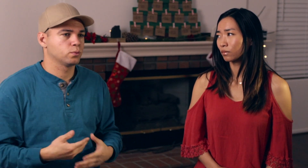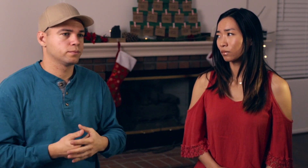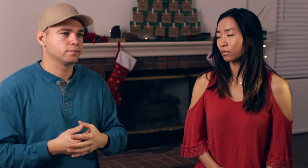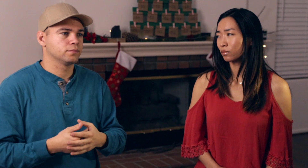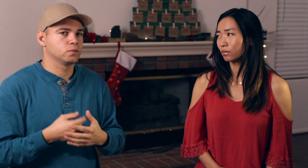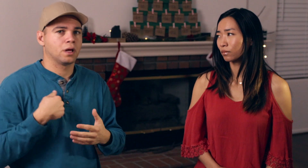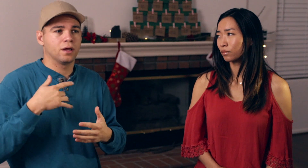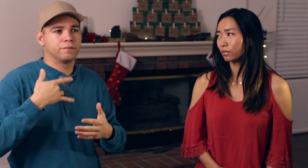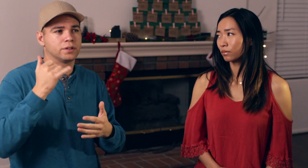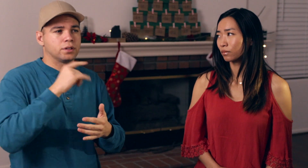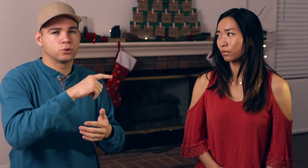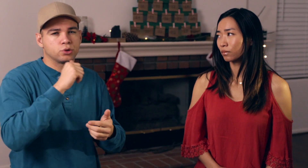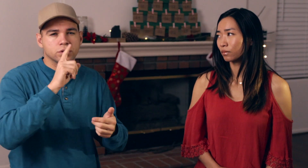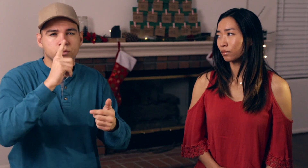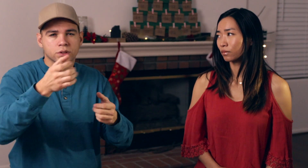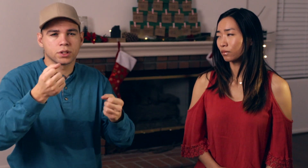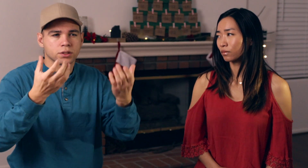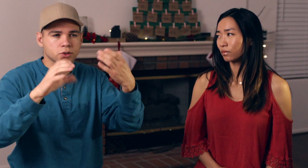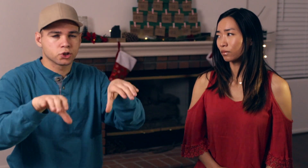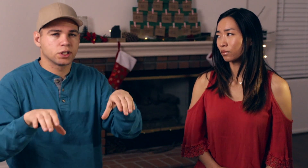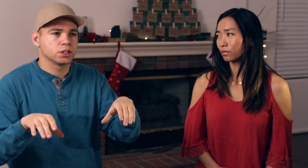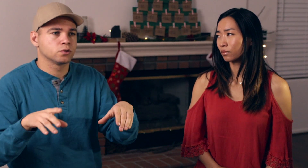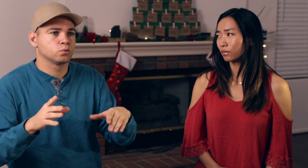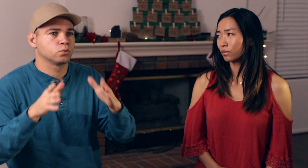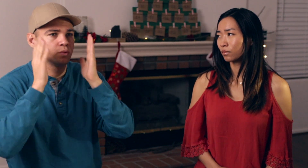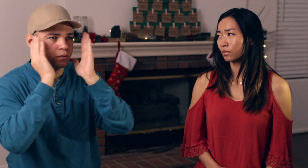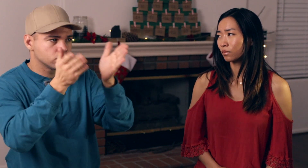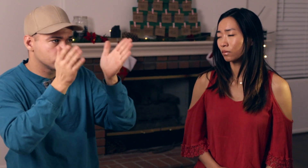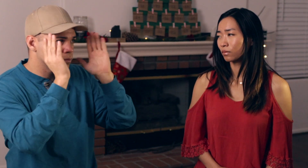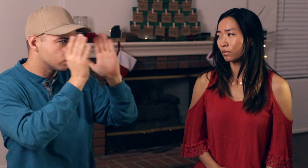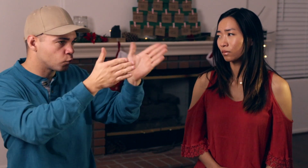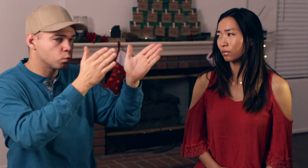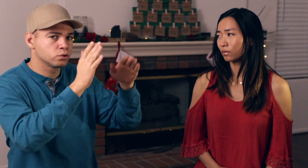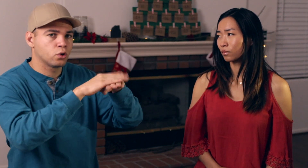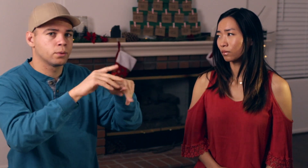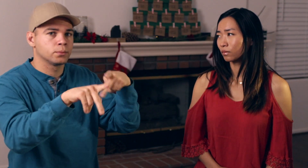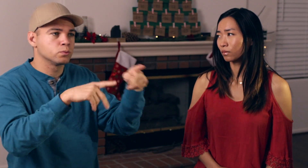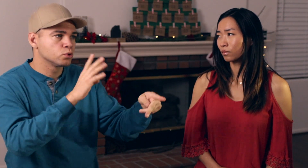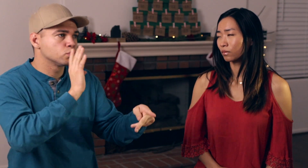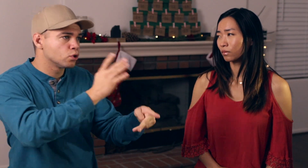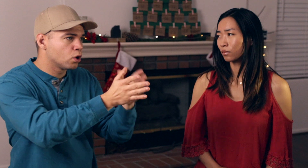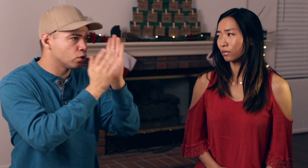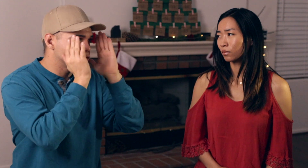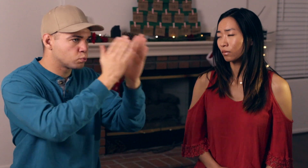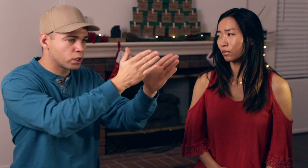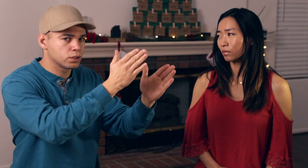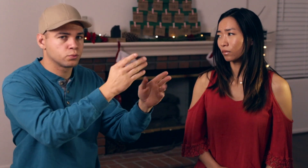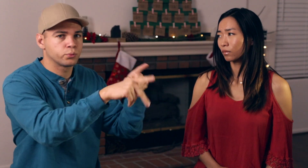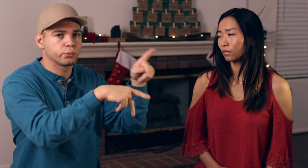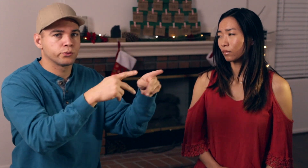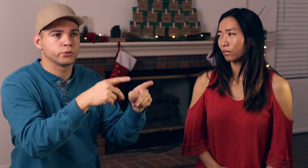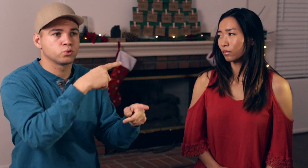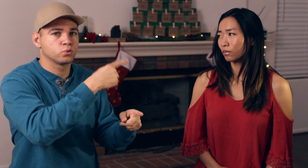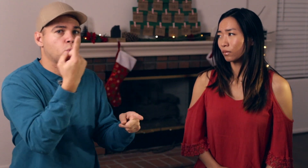So I feel like she doesn't really get a chance to focus on people who are talking